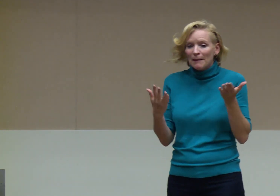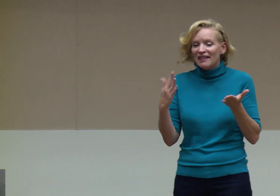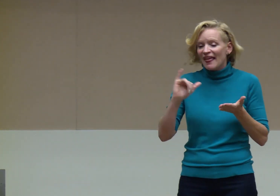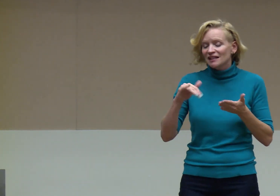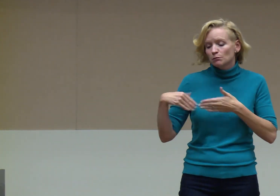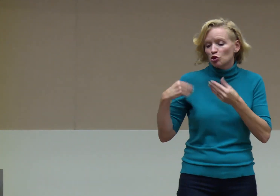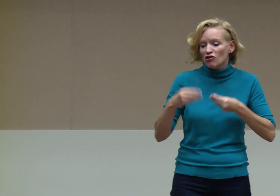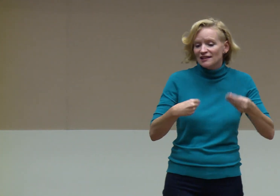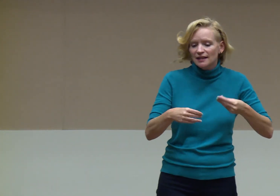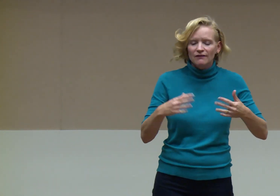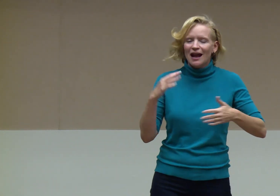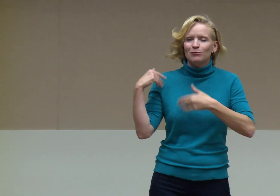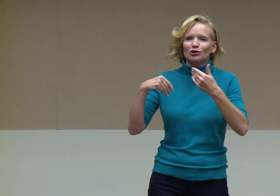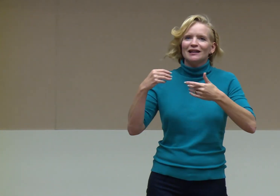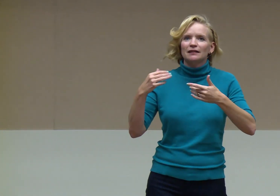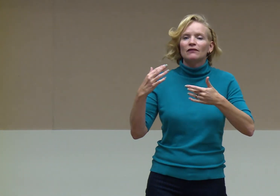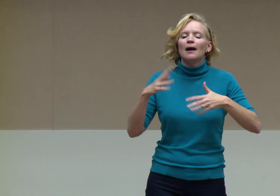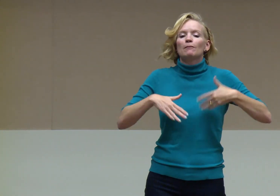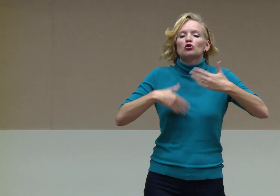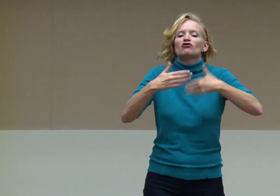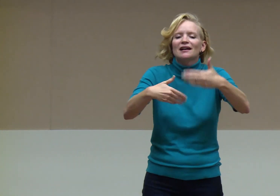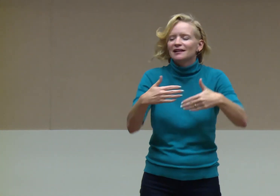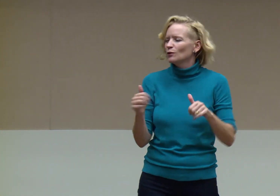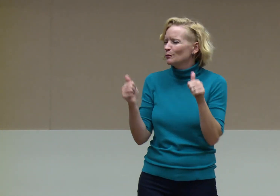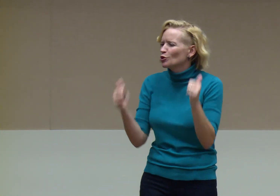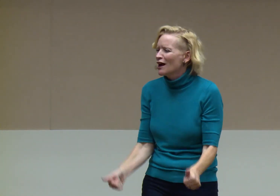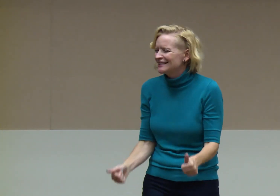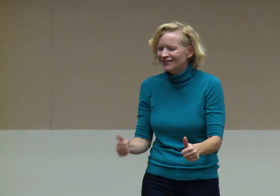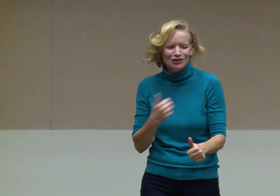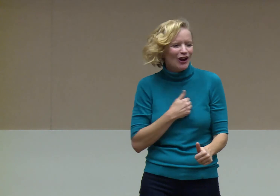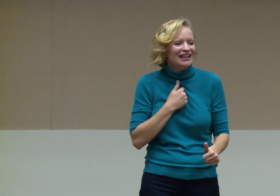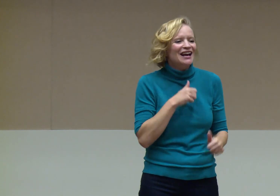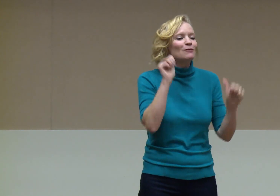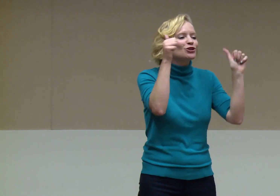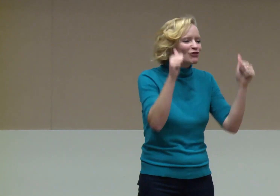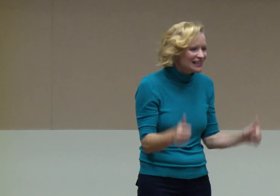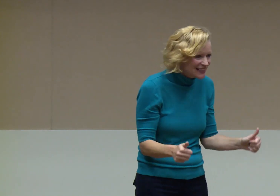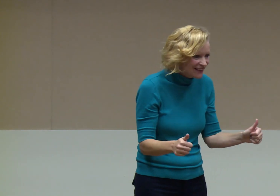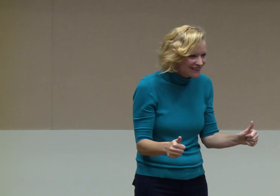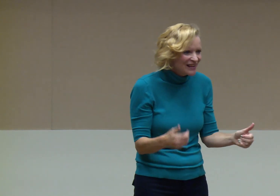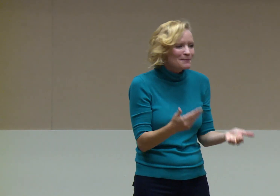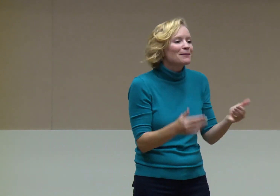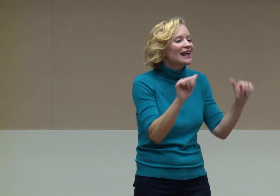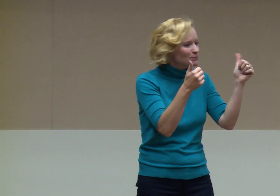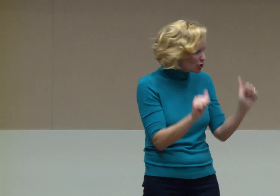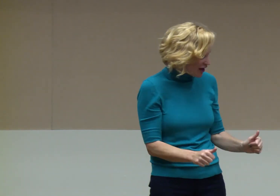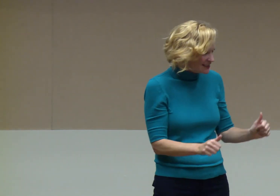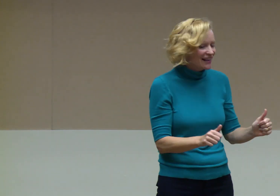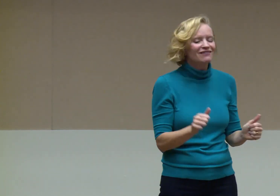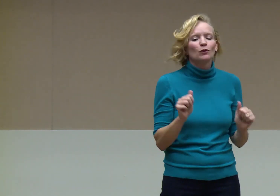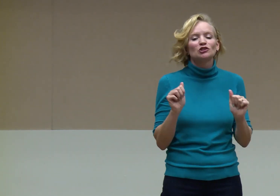So maybe it's progressive. We're progressive for progressive. However we want to sign it.